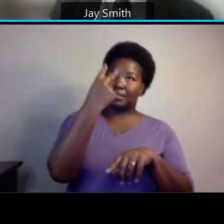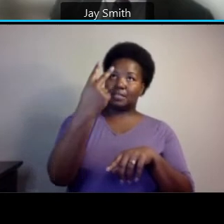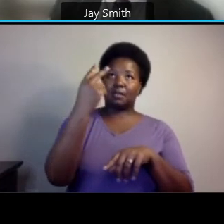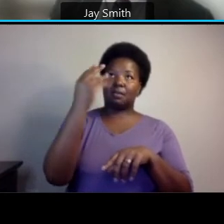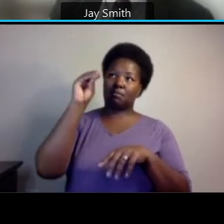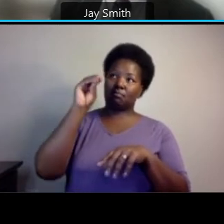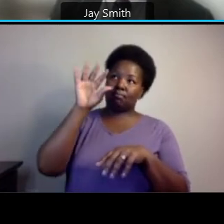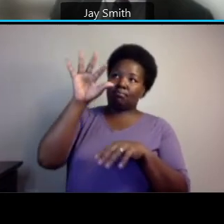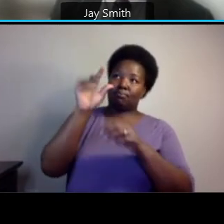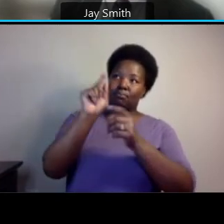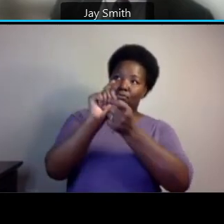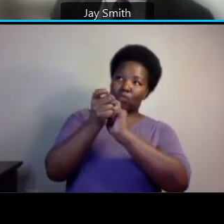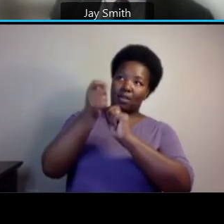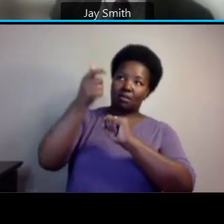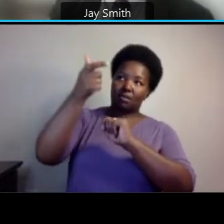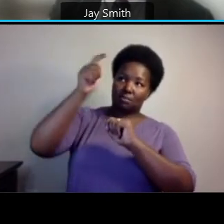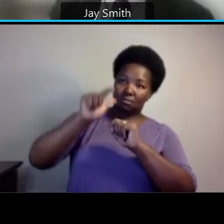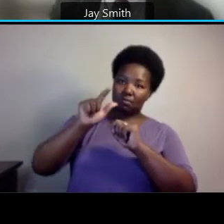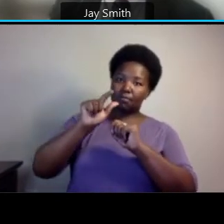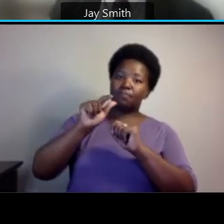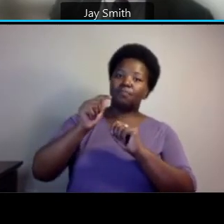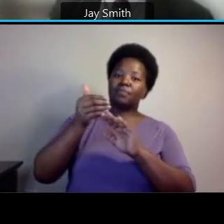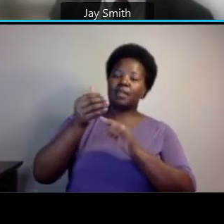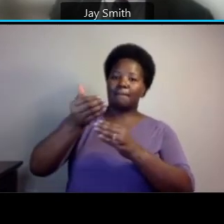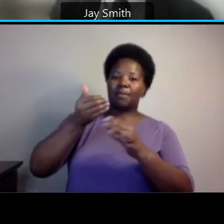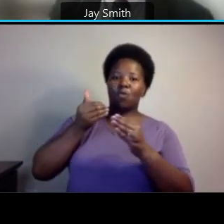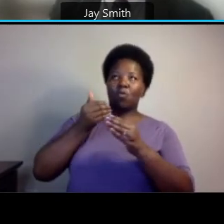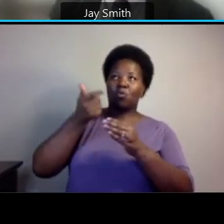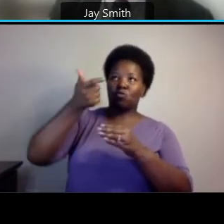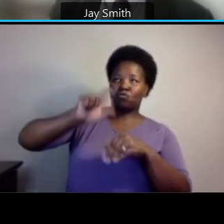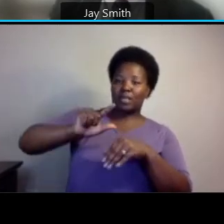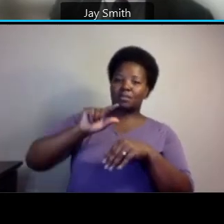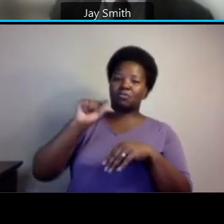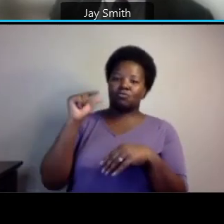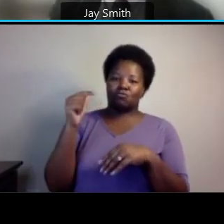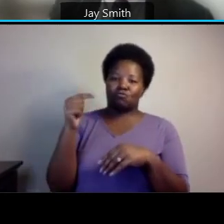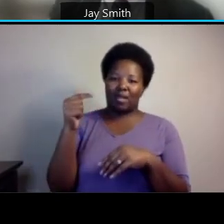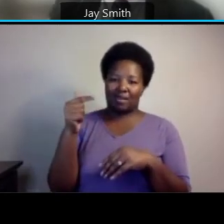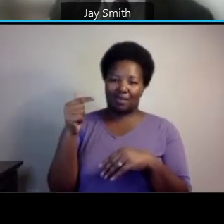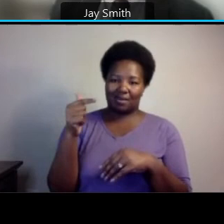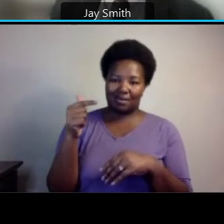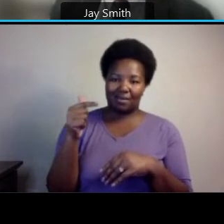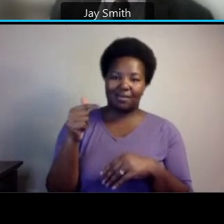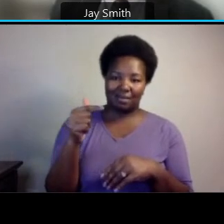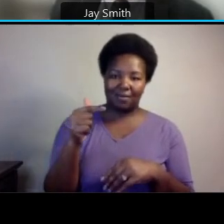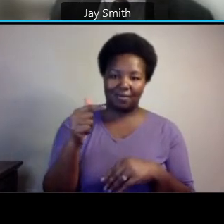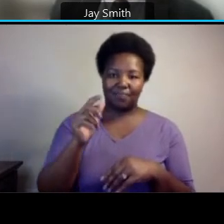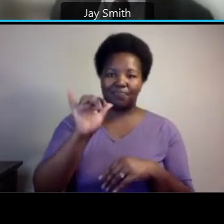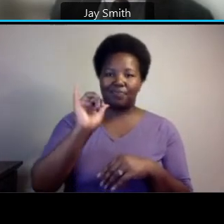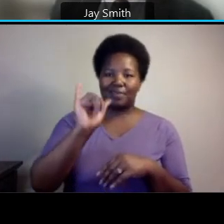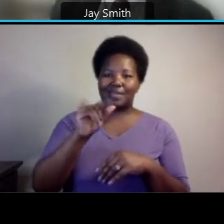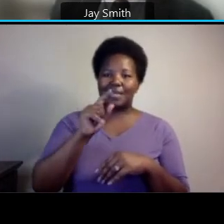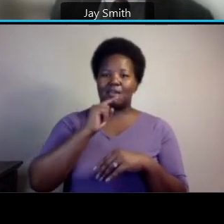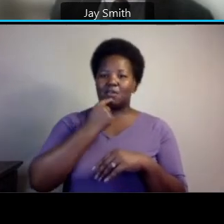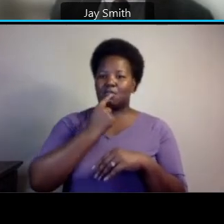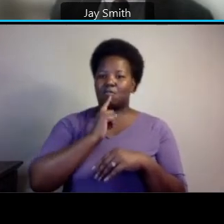uh signal turns green so these are you know basically the the latest you know innovations or